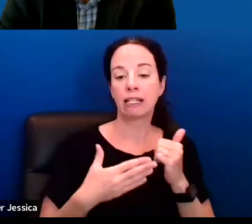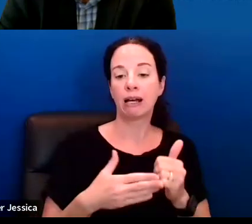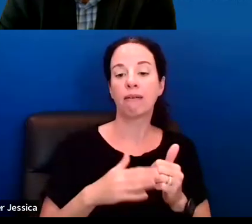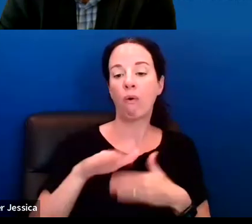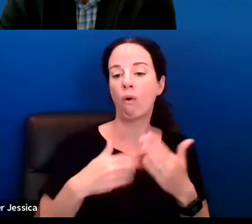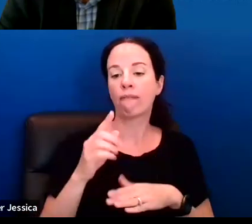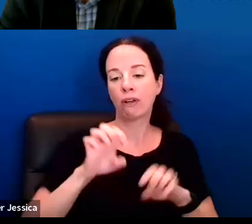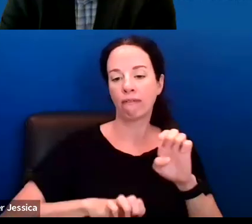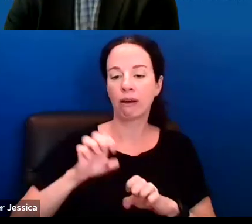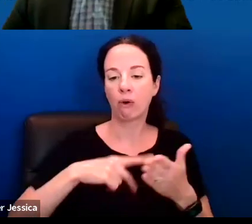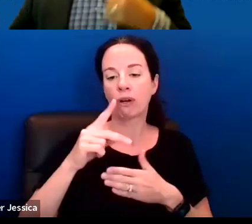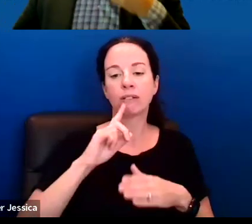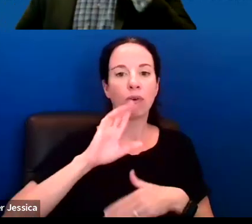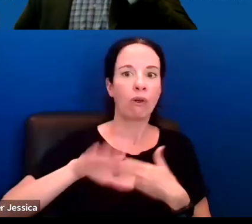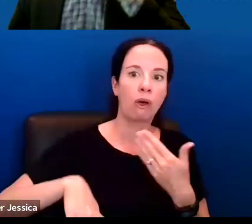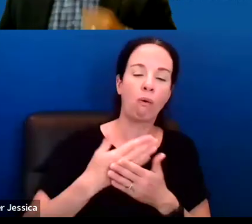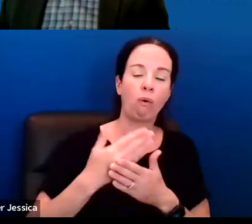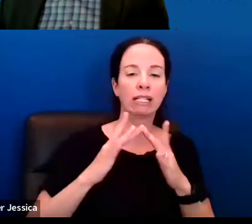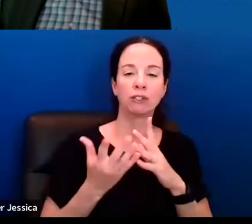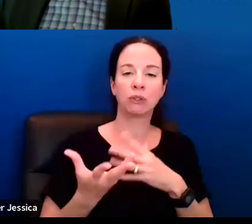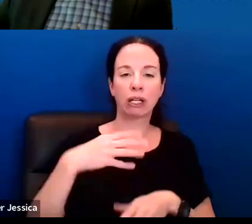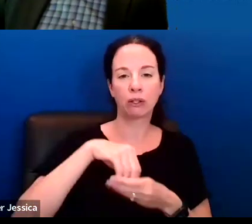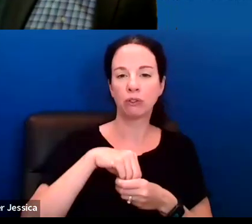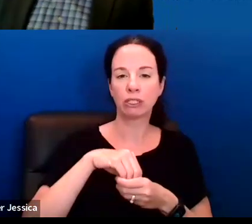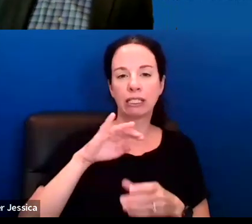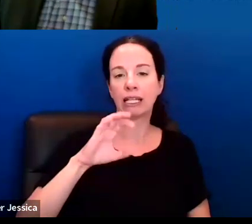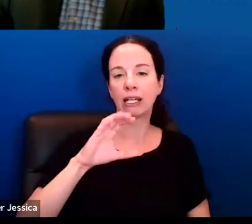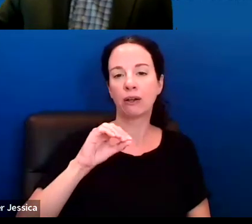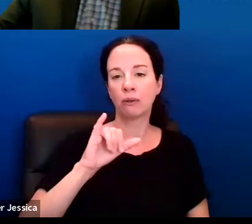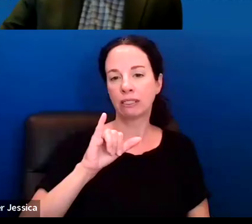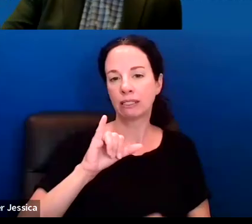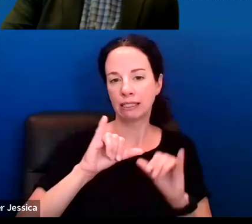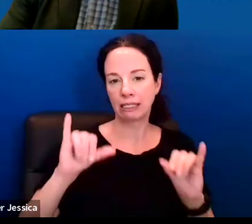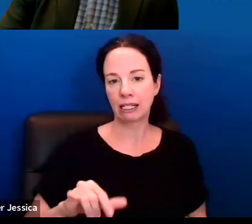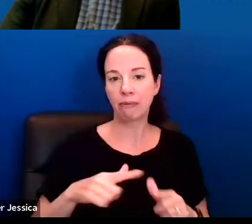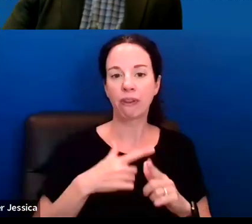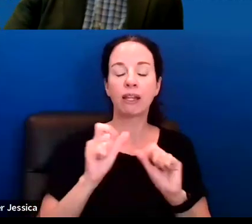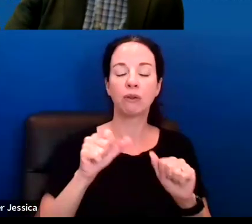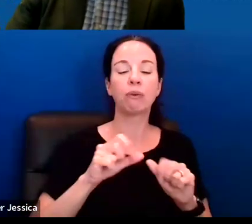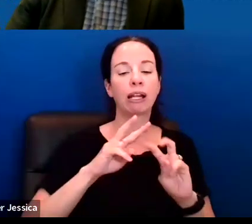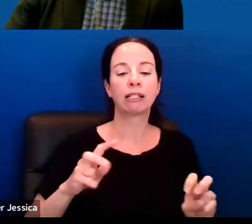programs across your entire digital inclusion ecosystem. And then you can assess impacts at